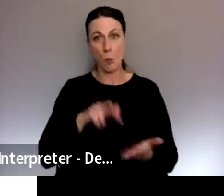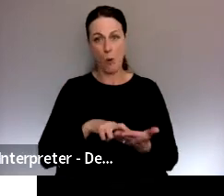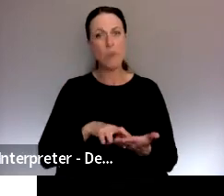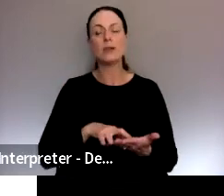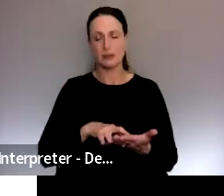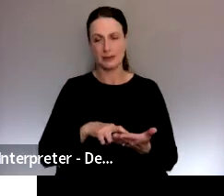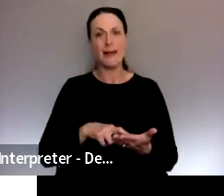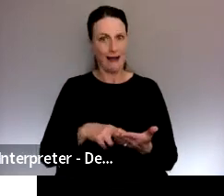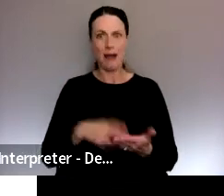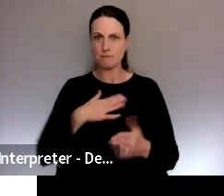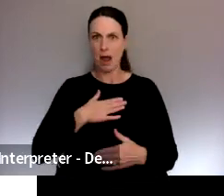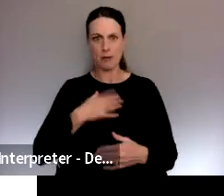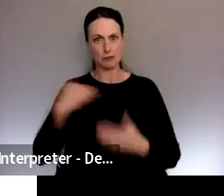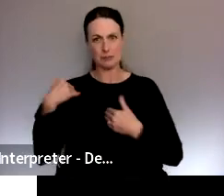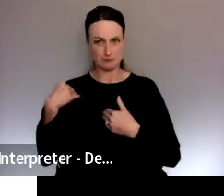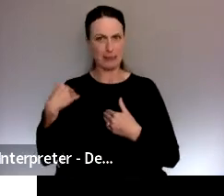and I definitely see it as my responsibility